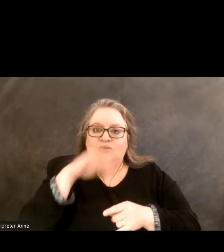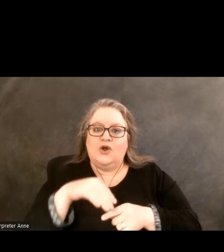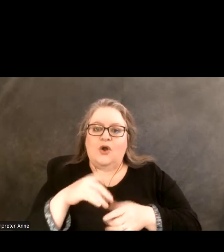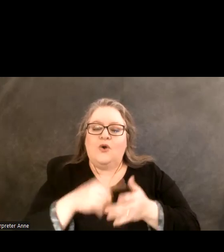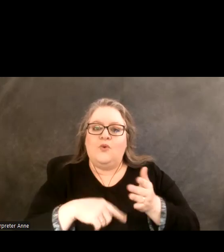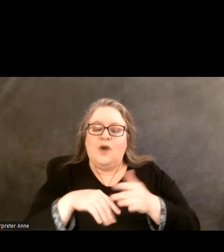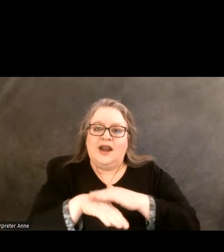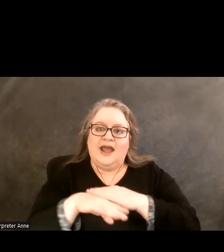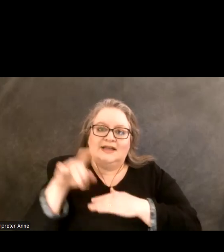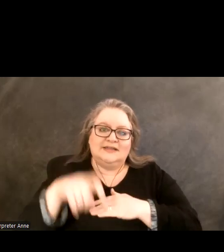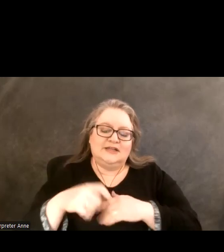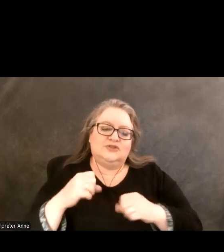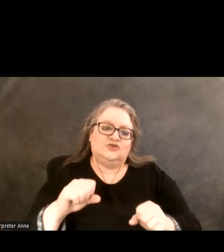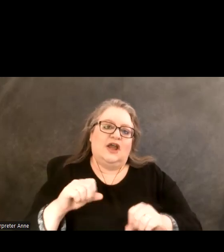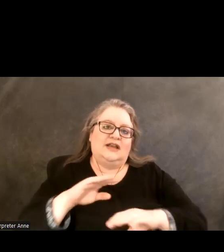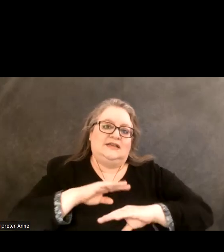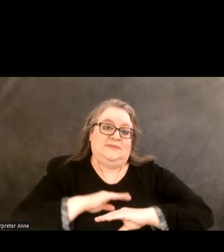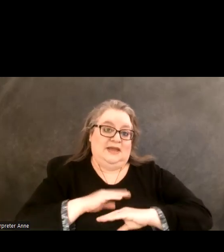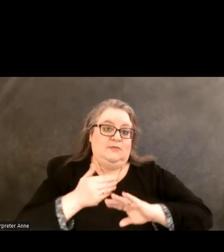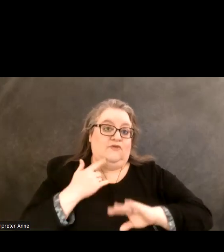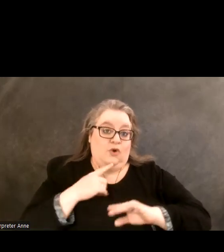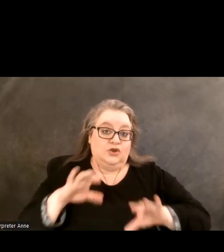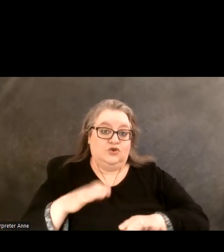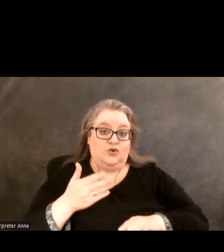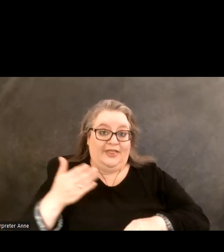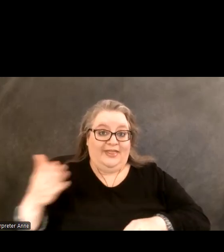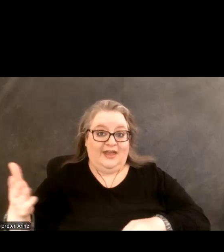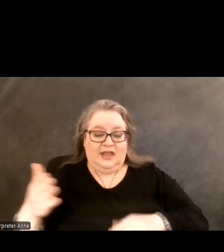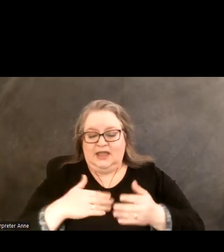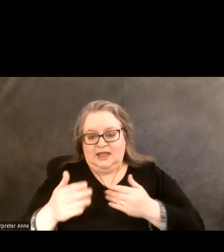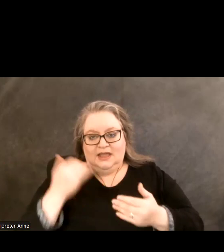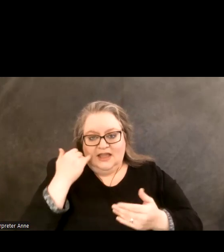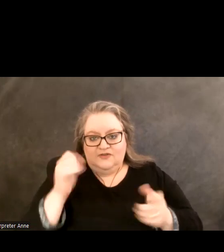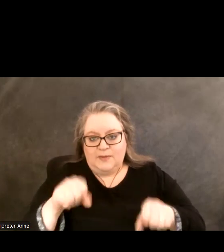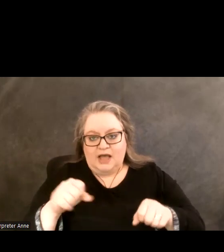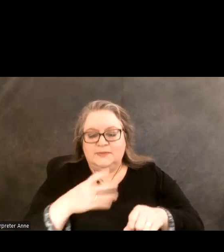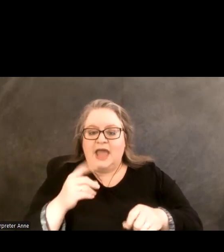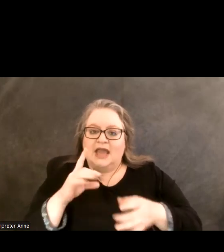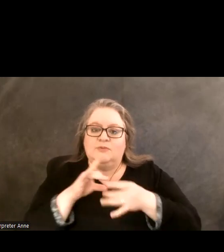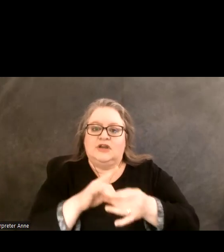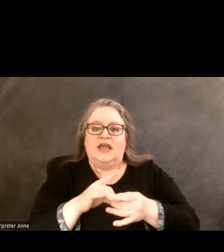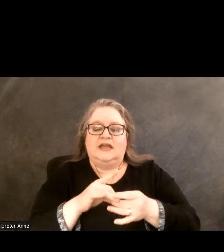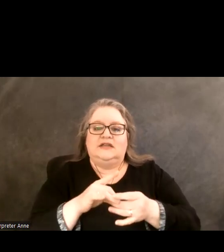needs you're trying to meet before you do a thing, if at all possible. And it does pertain to the people who are